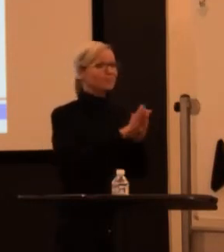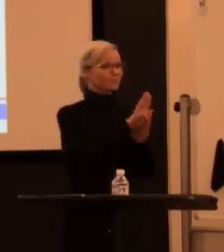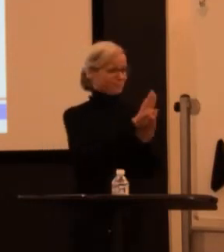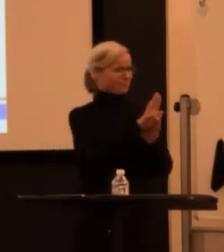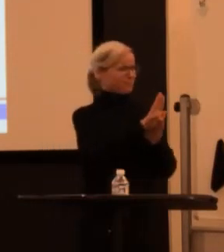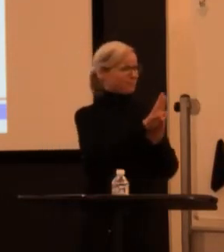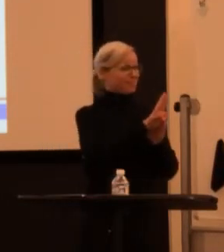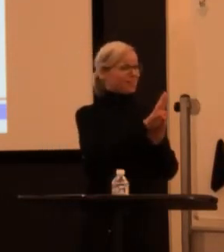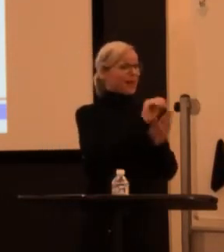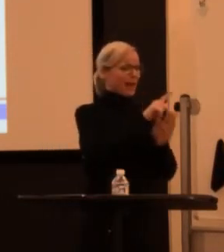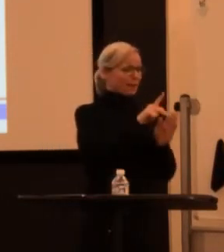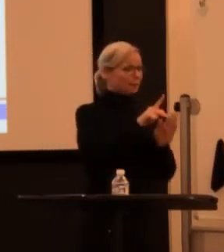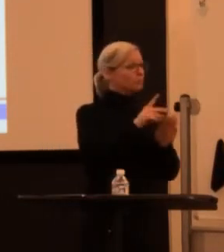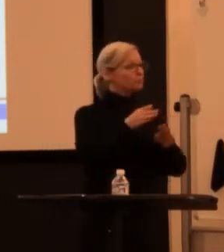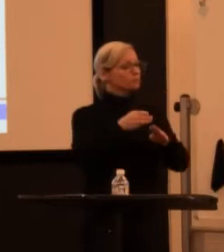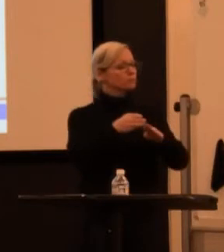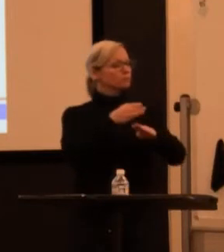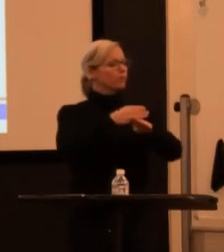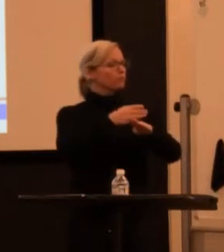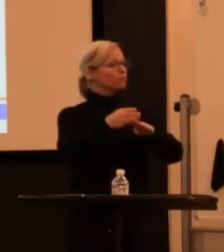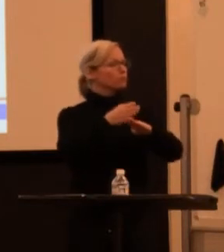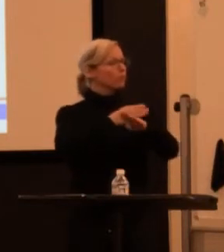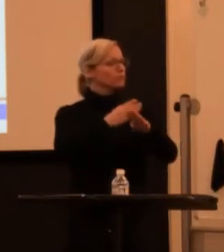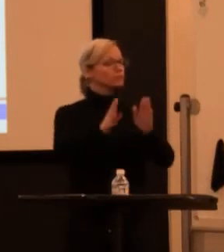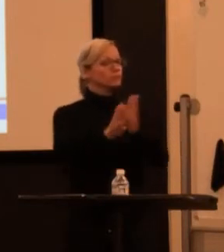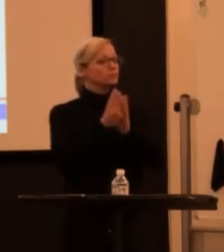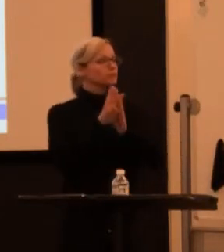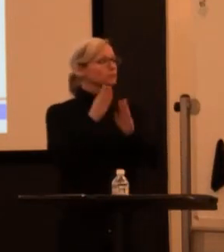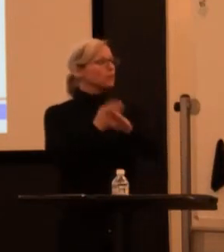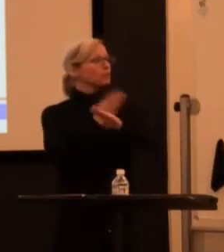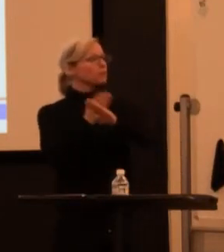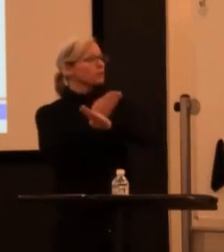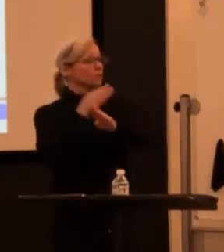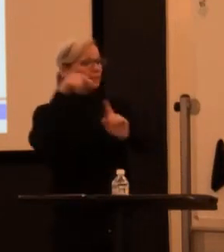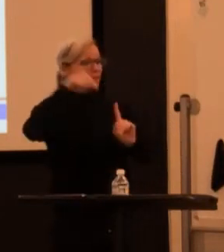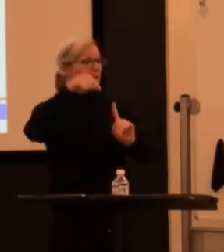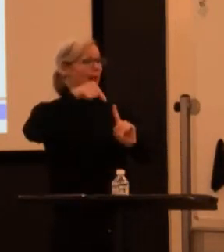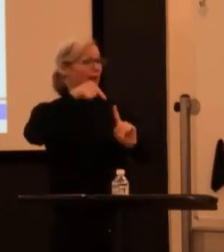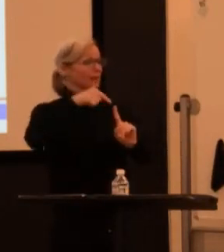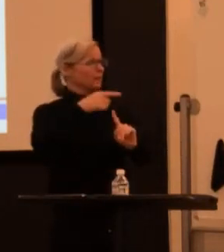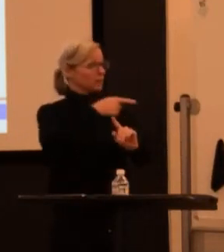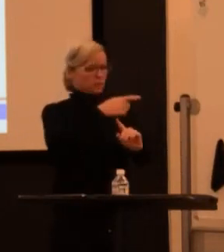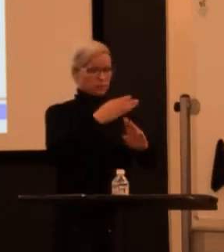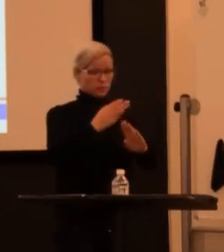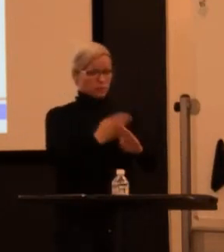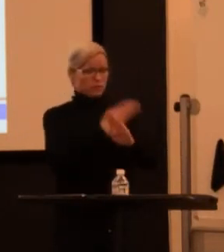that have been revealed publicly because those improvements might be significant enough to be patented